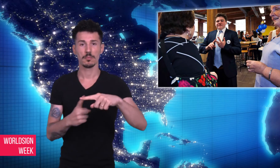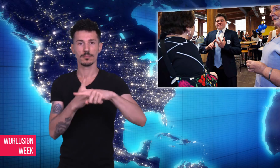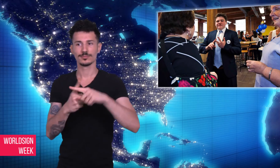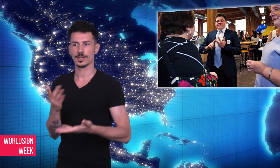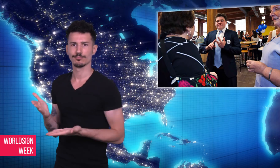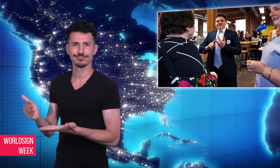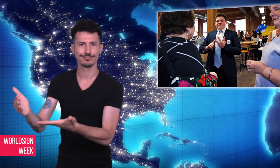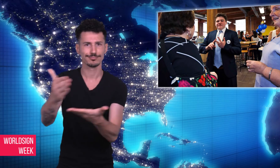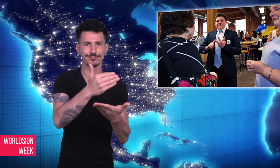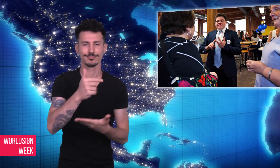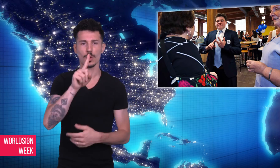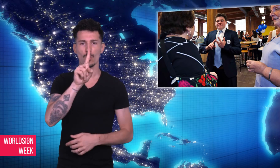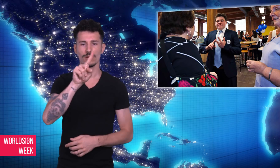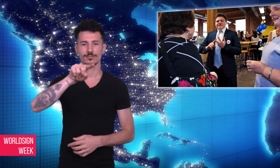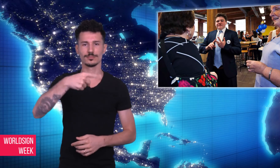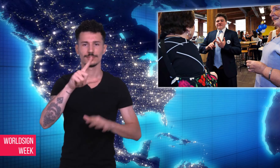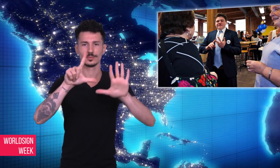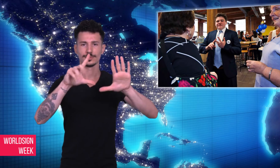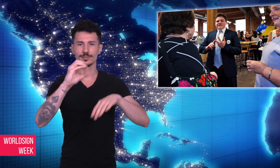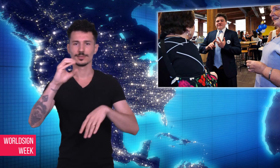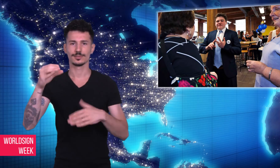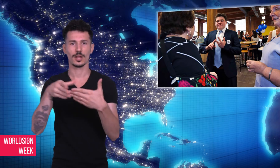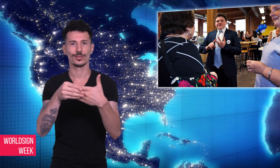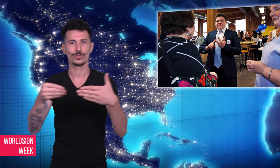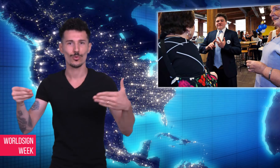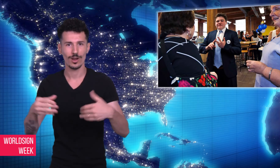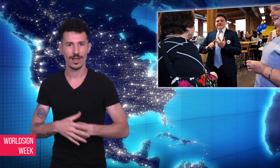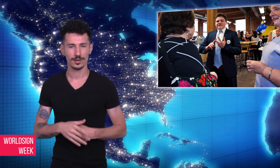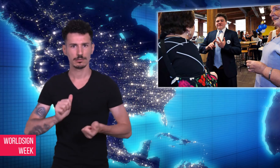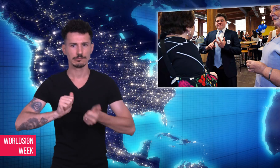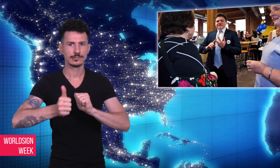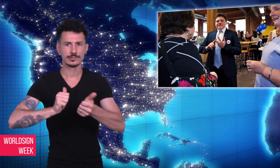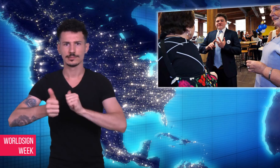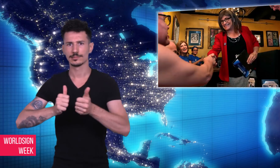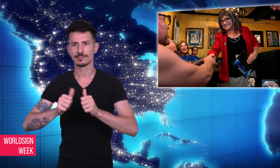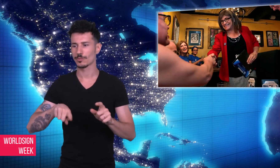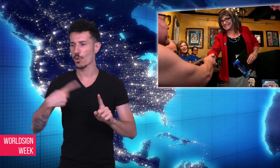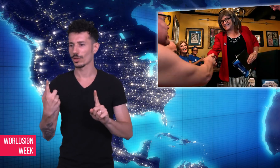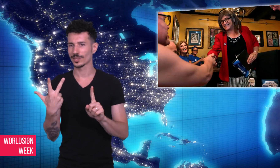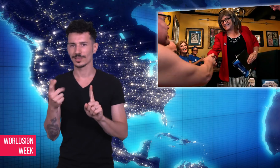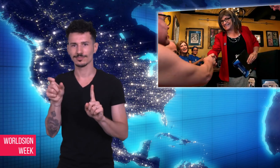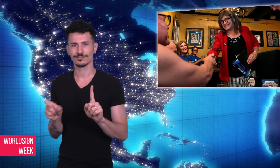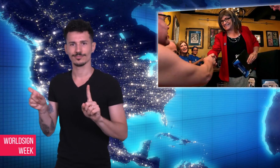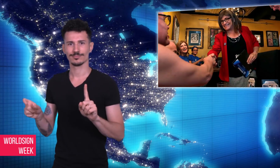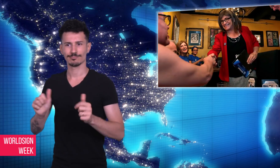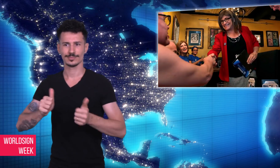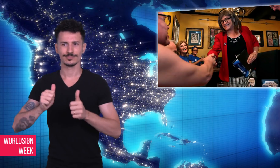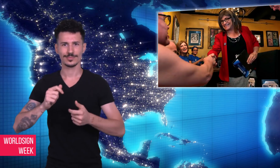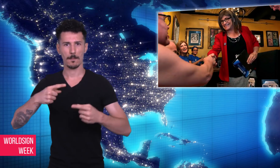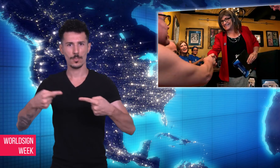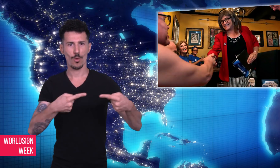opponents are the first transgender candidate for governor, an